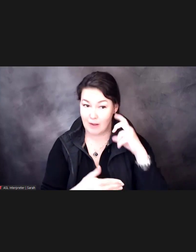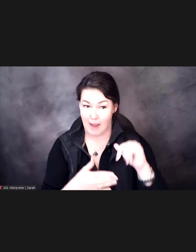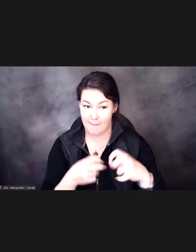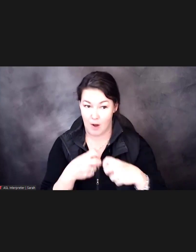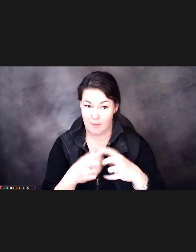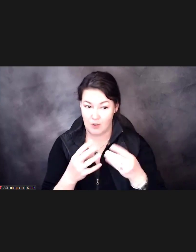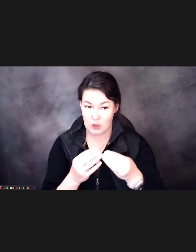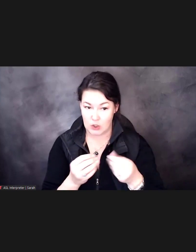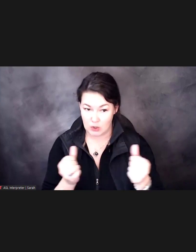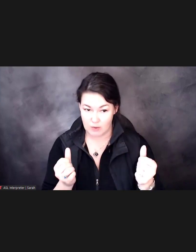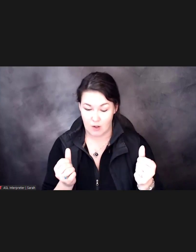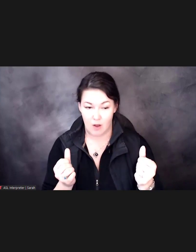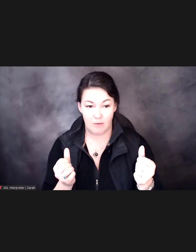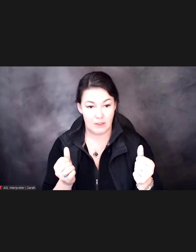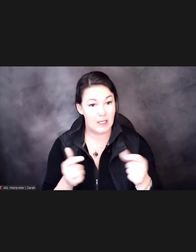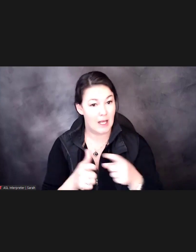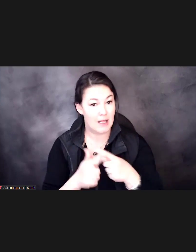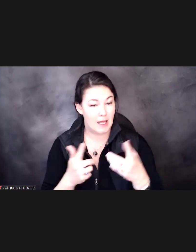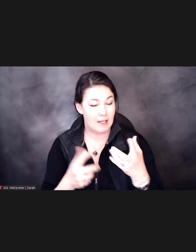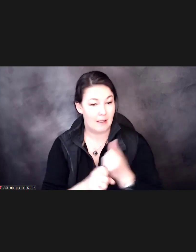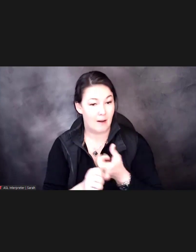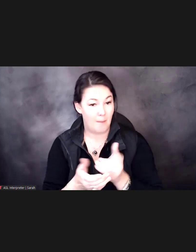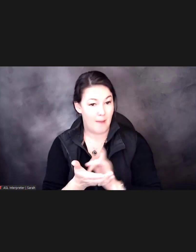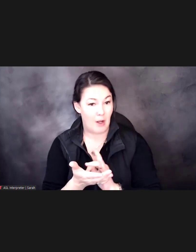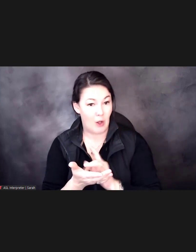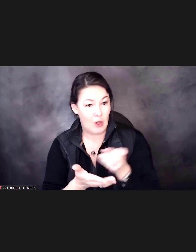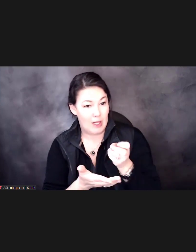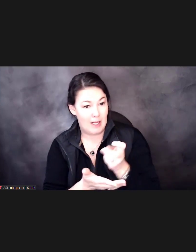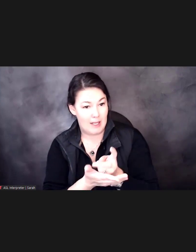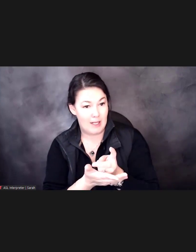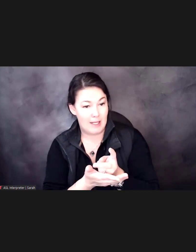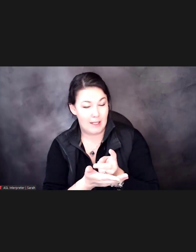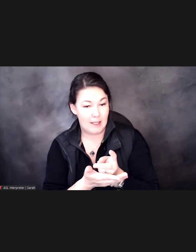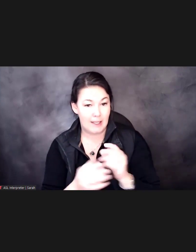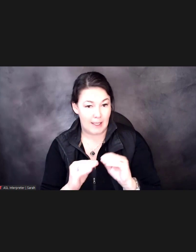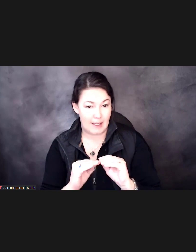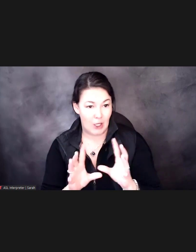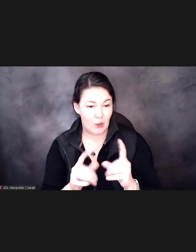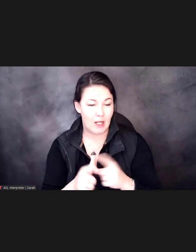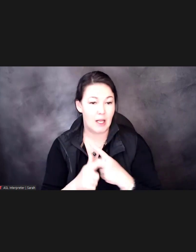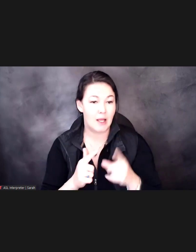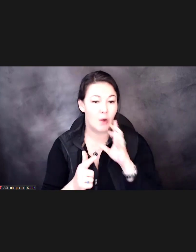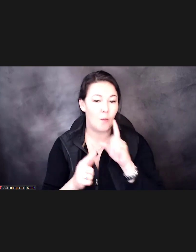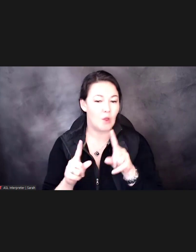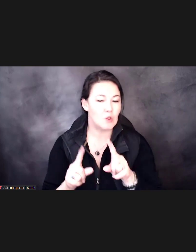there is one, is resolved and you get medical clearance, you'll then